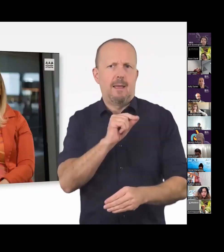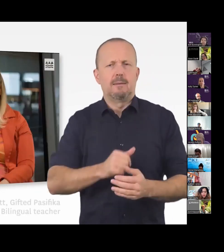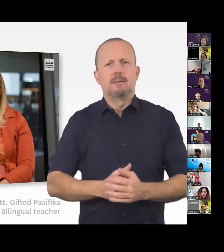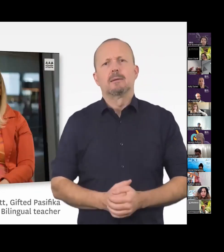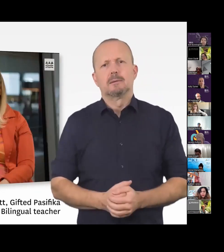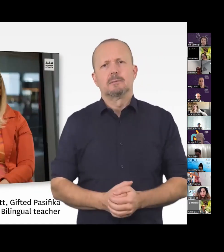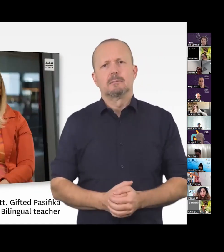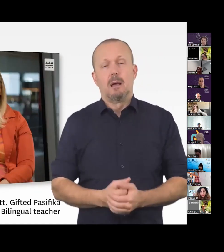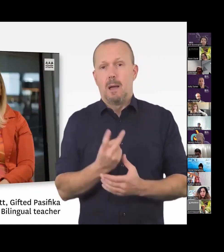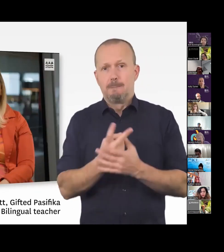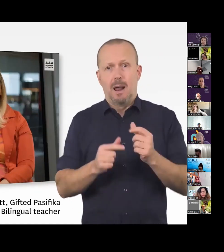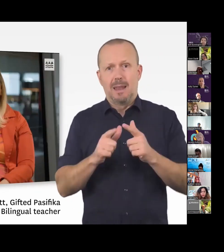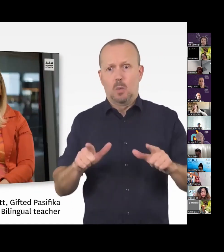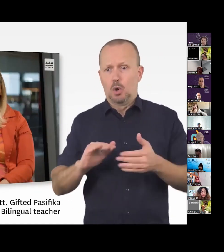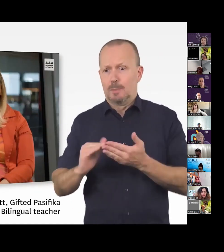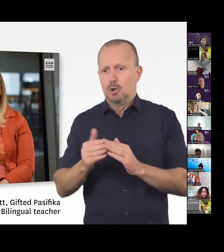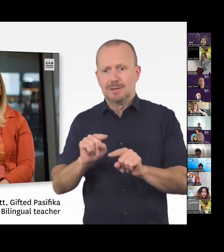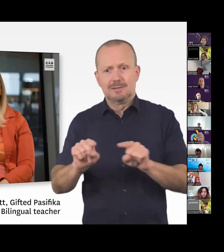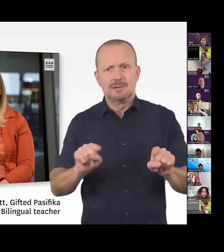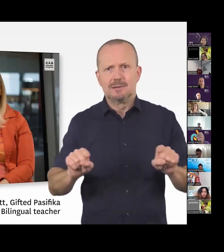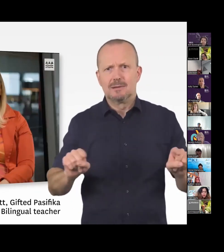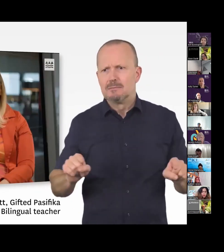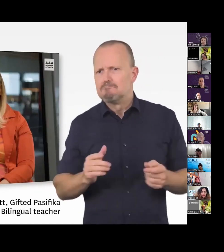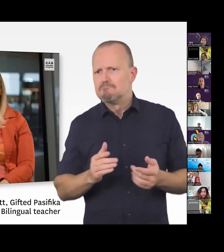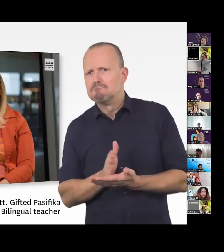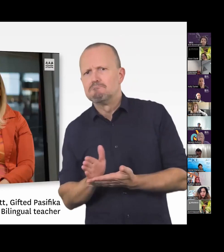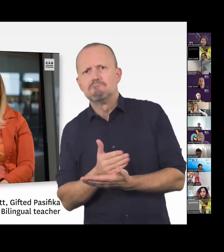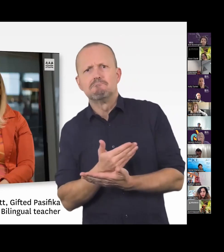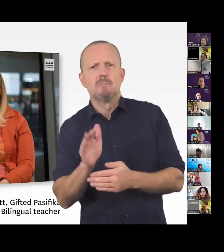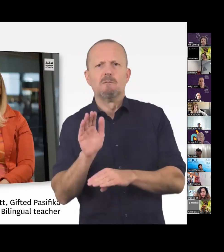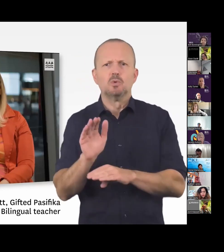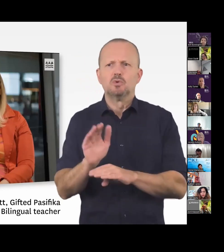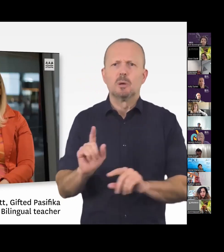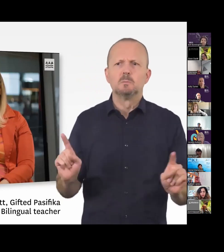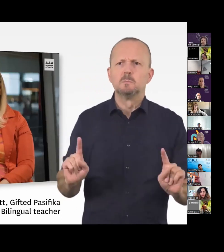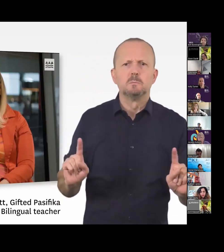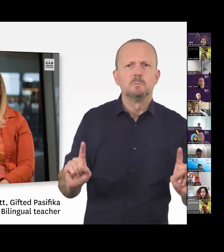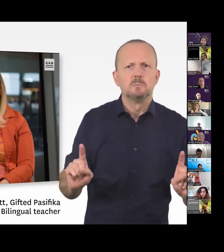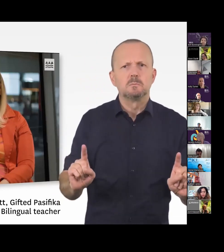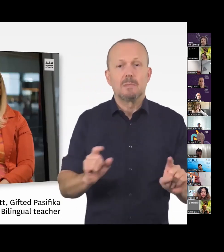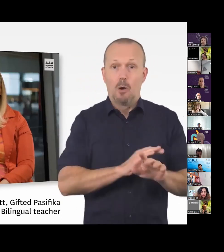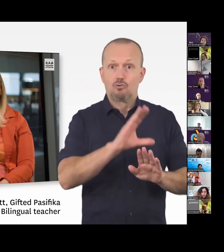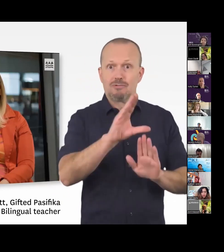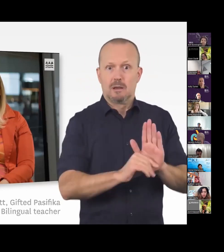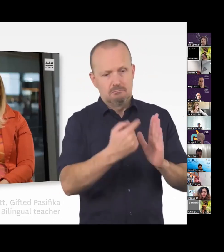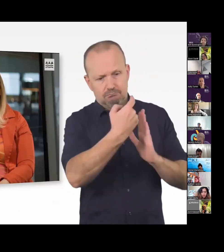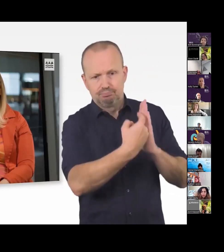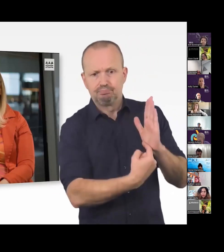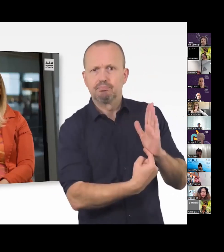You know, where are our bilingual communities heading? What does our curriculum have